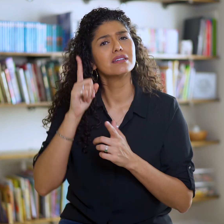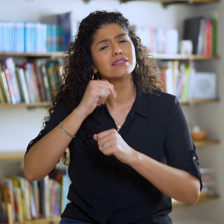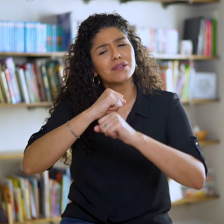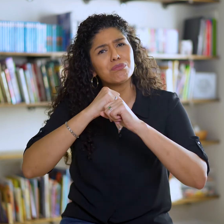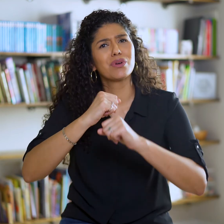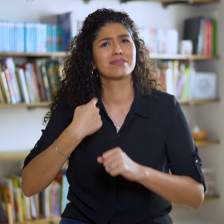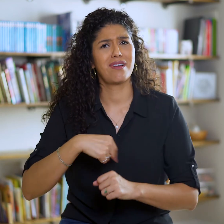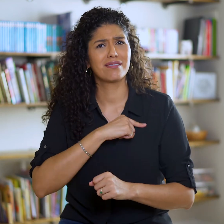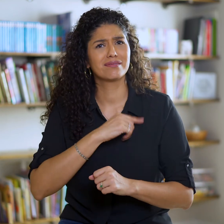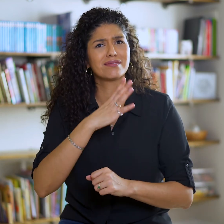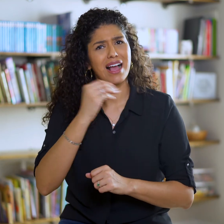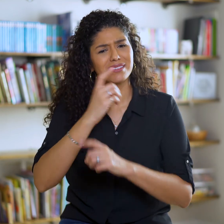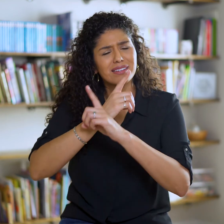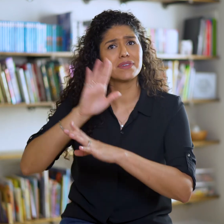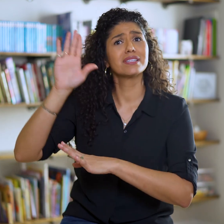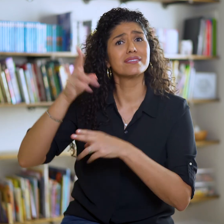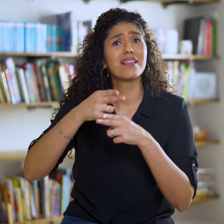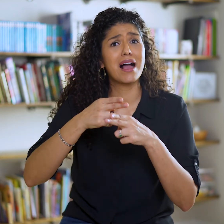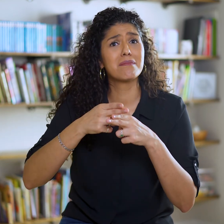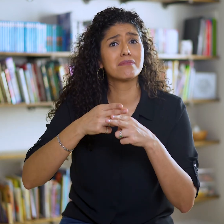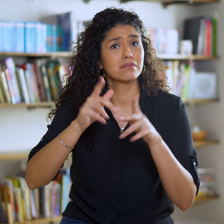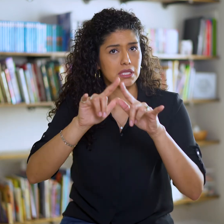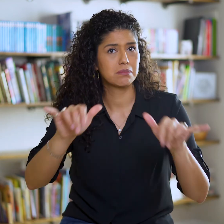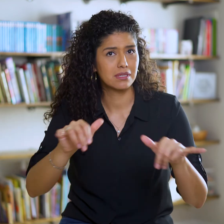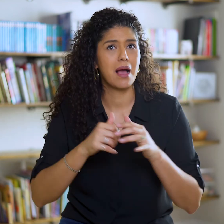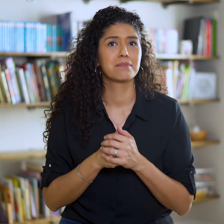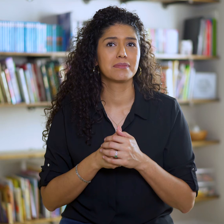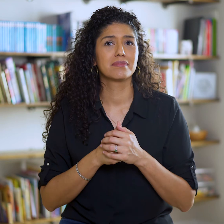He’s protecting us and defending His name at the same time.